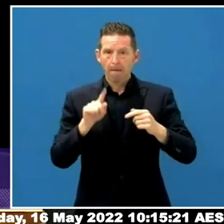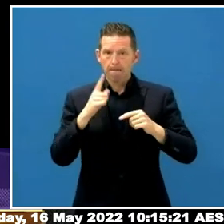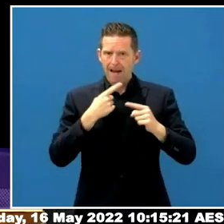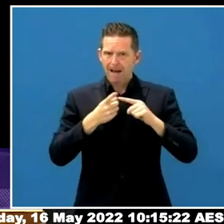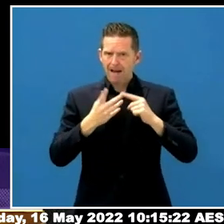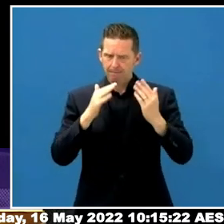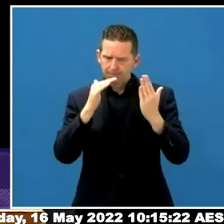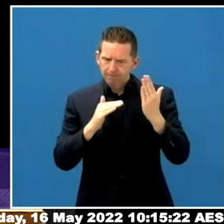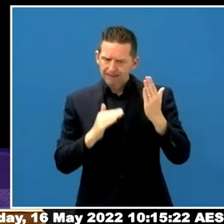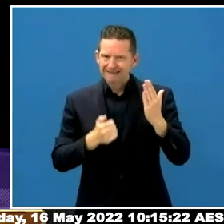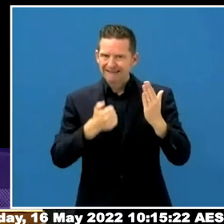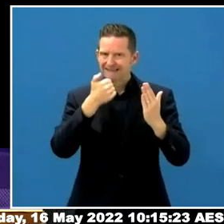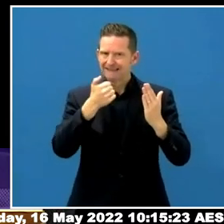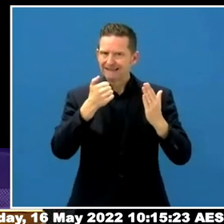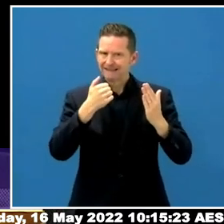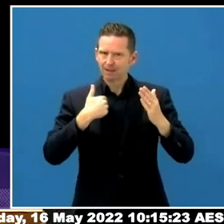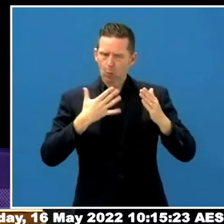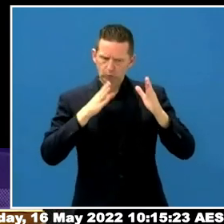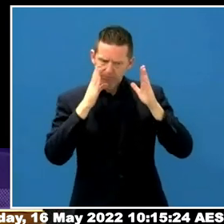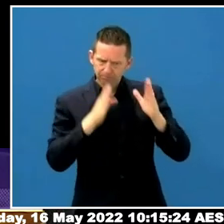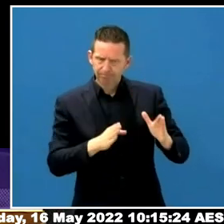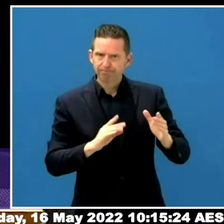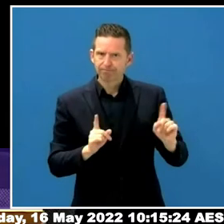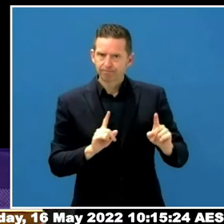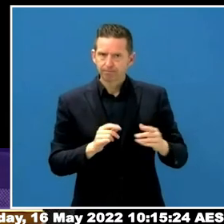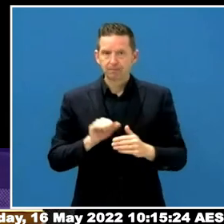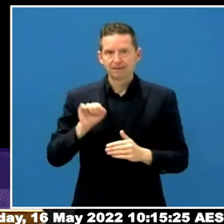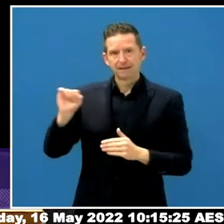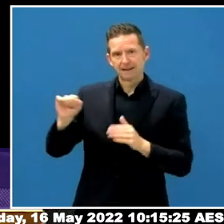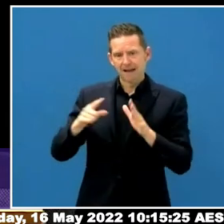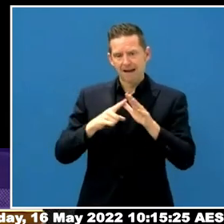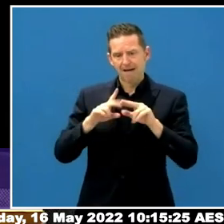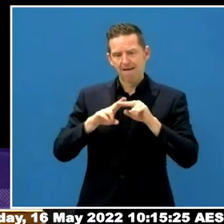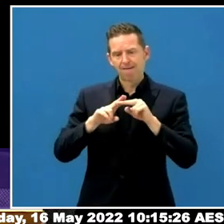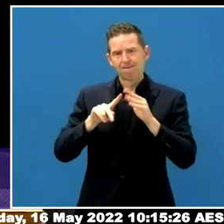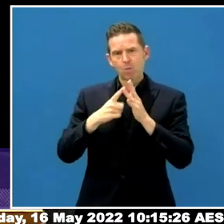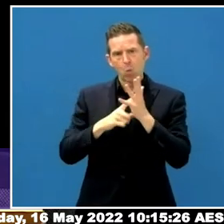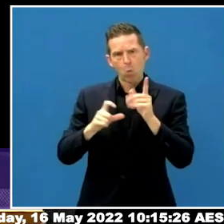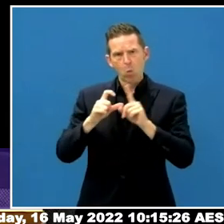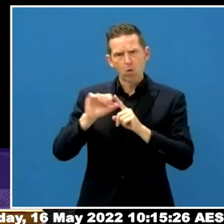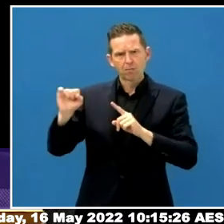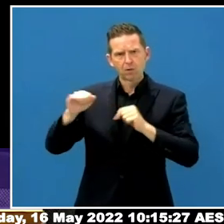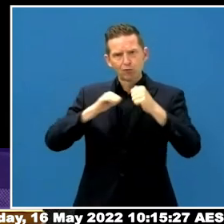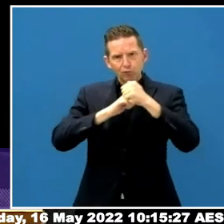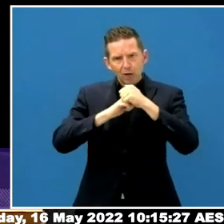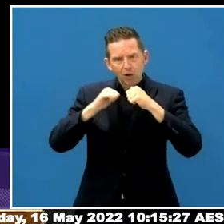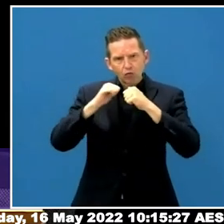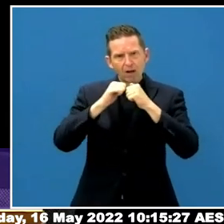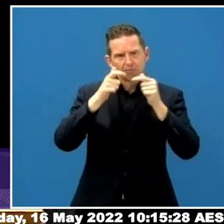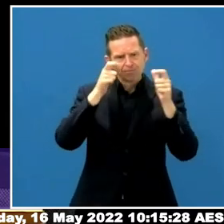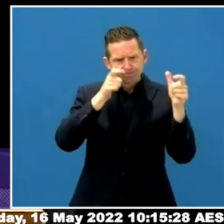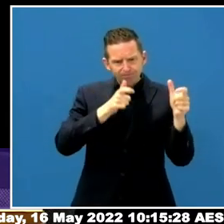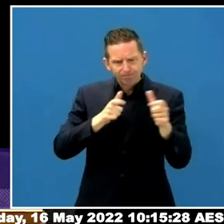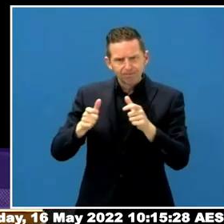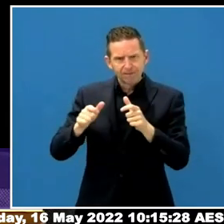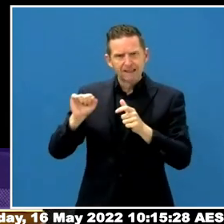Firstly, how Afford's structure, governance, framework and organisational culture affected